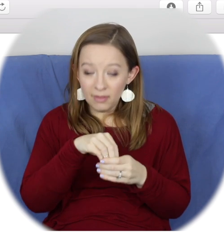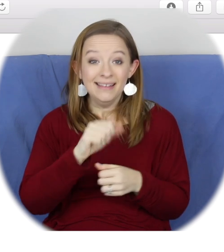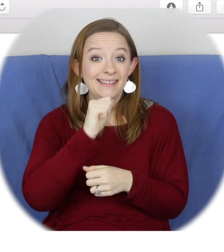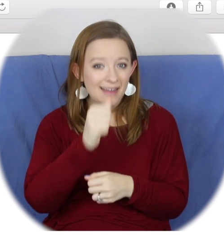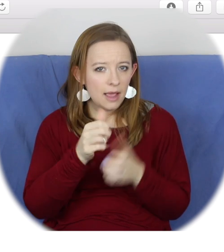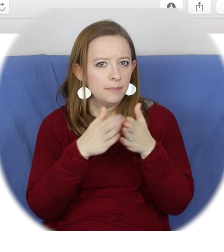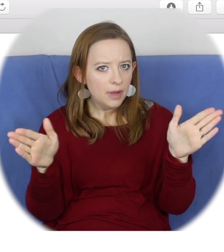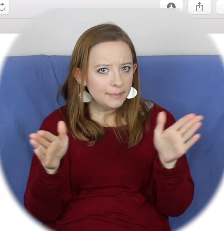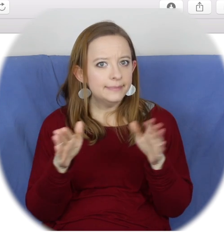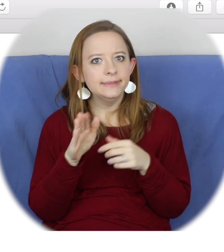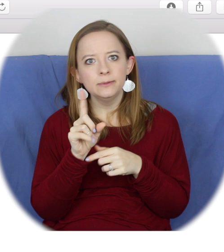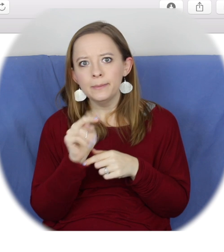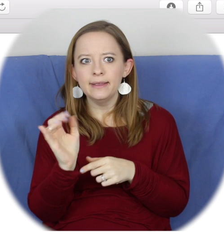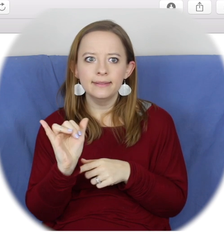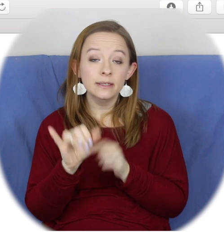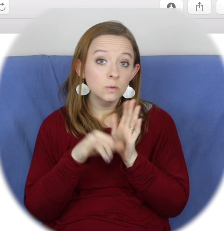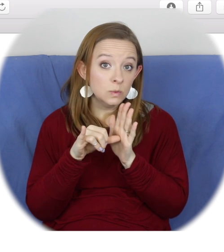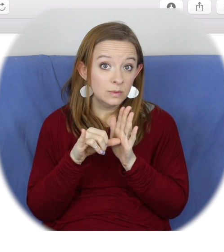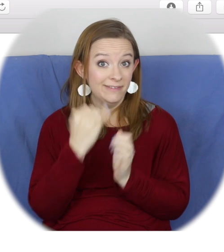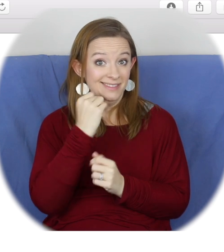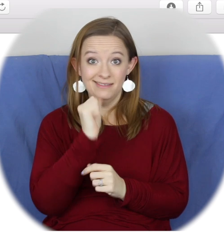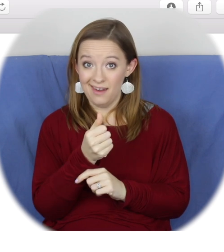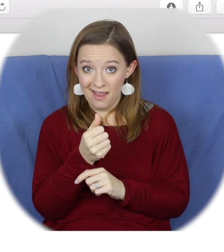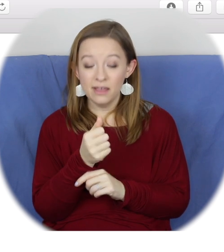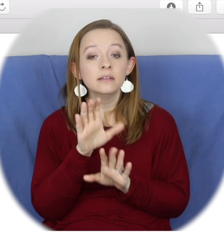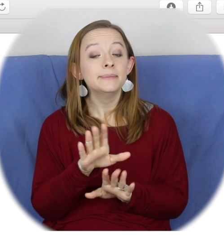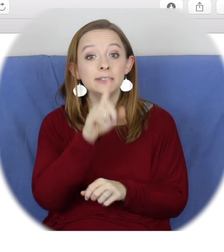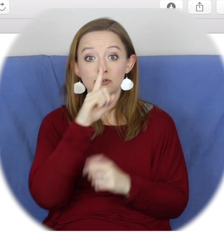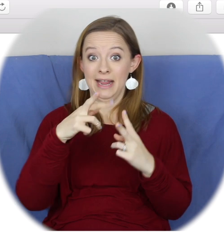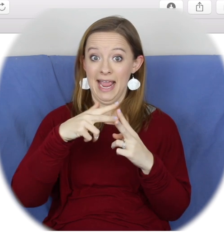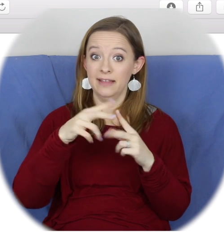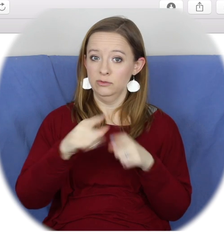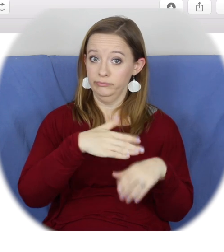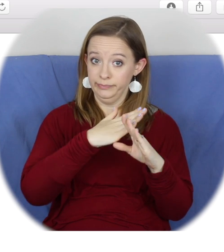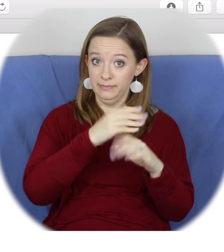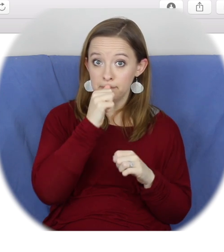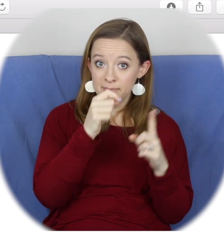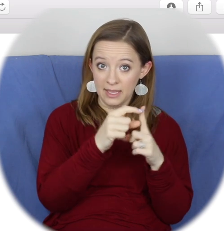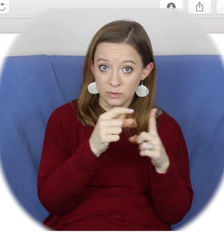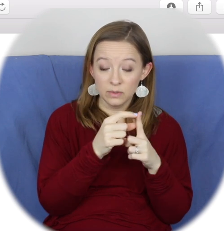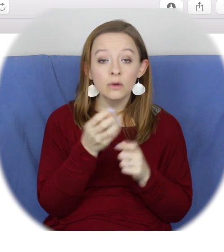that's not public domain such as Youtube, then you either make sure that you protect it like this with a password